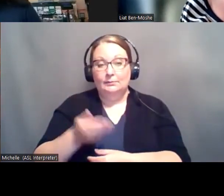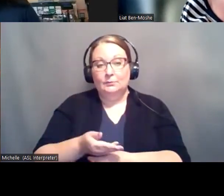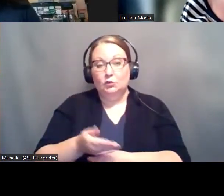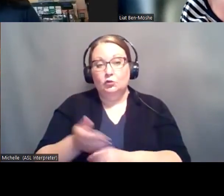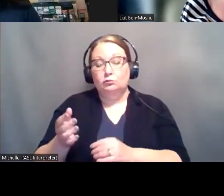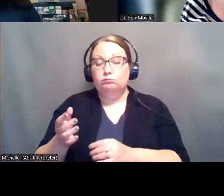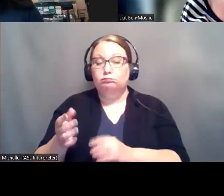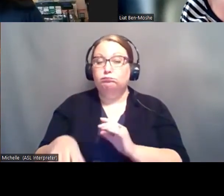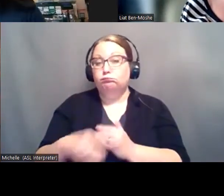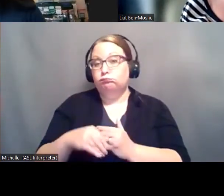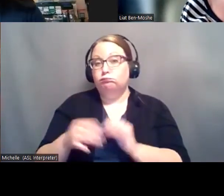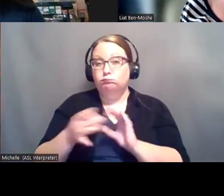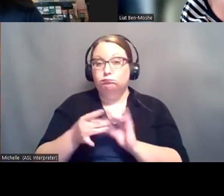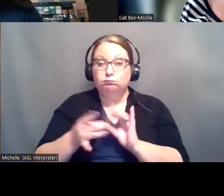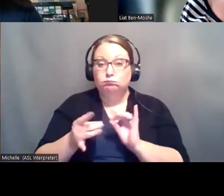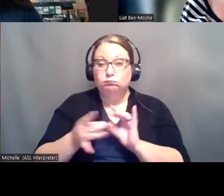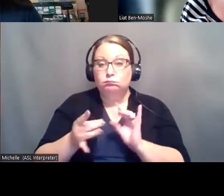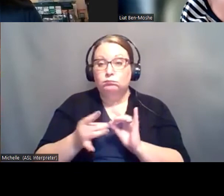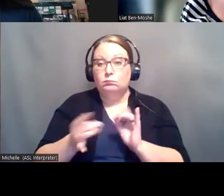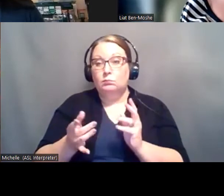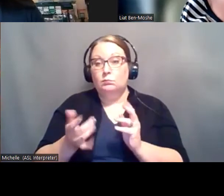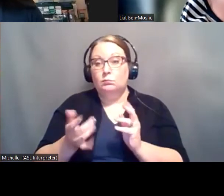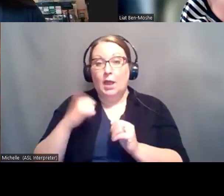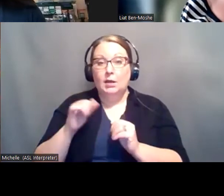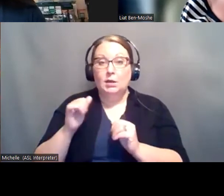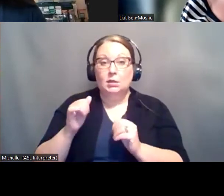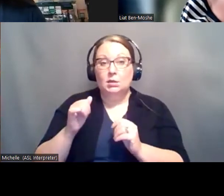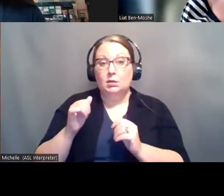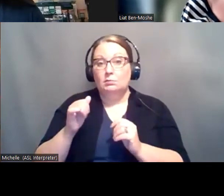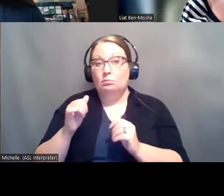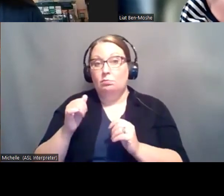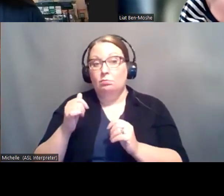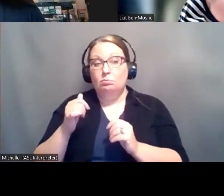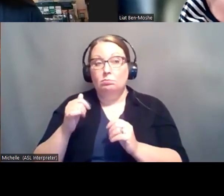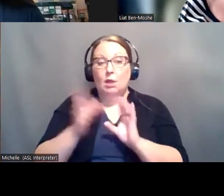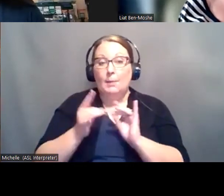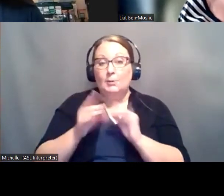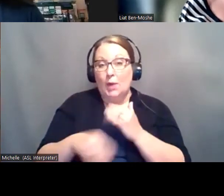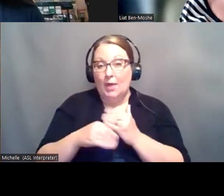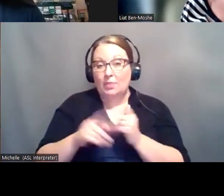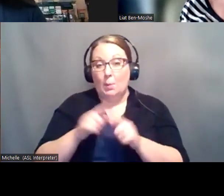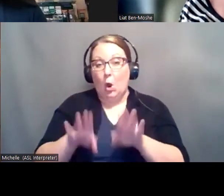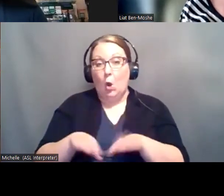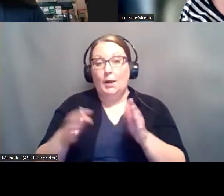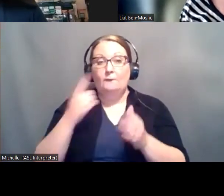Diane, if you have a few like any words you wanna add? And then we can open it up for the Q&A.